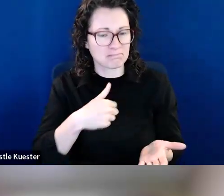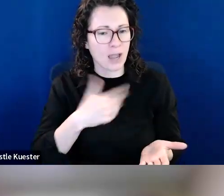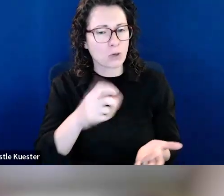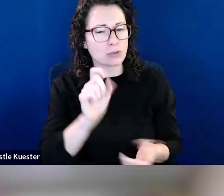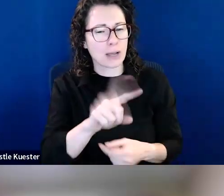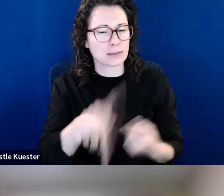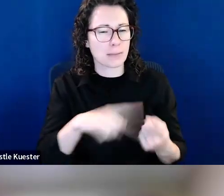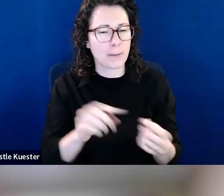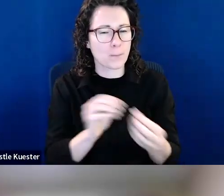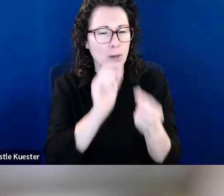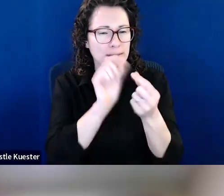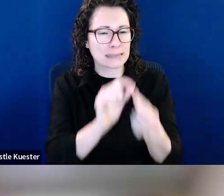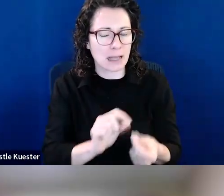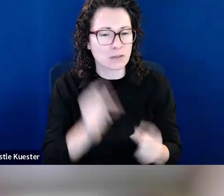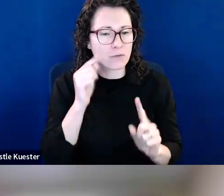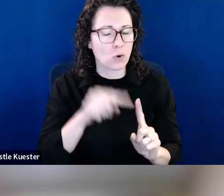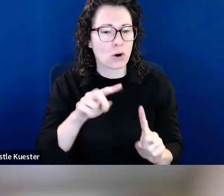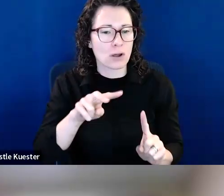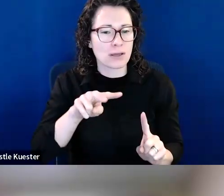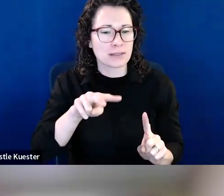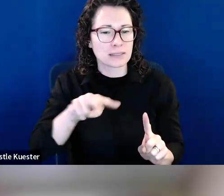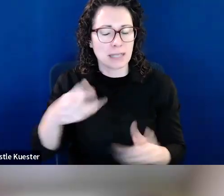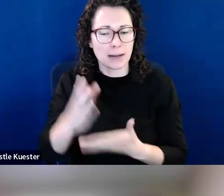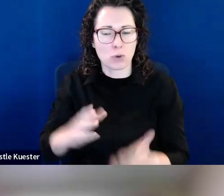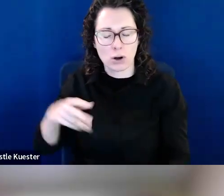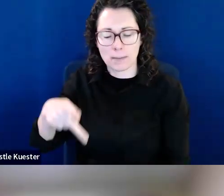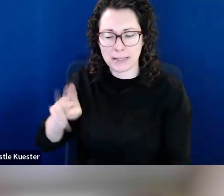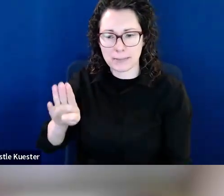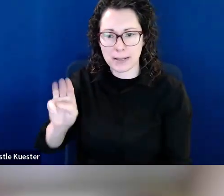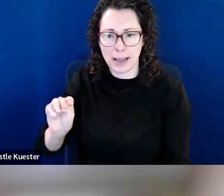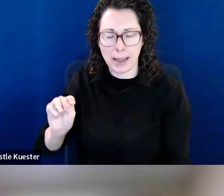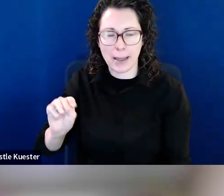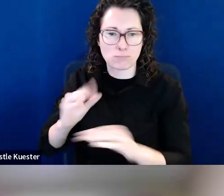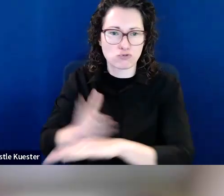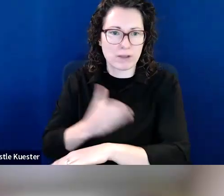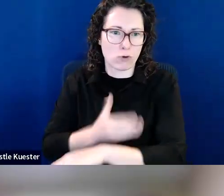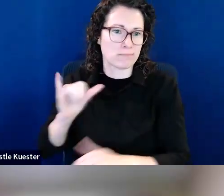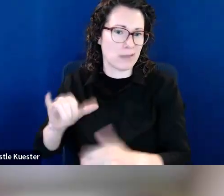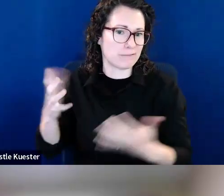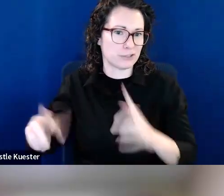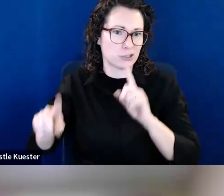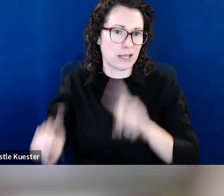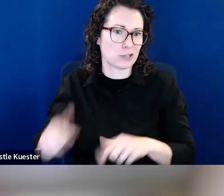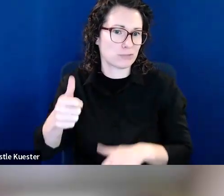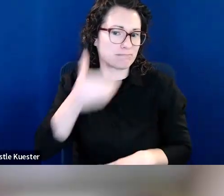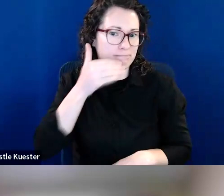details about um the second lever which was PBM reform and that was answered. Thank you. Rainey,